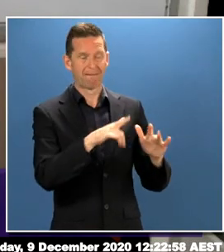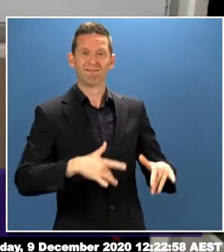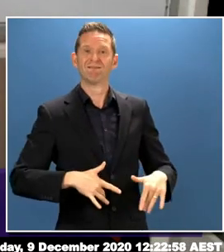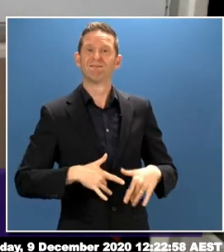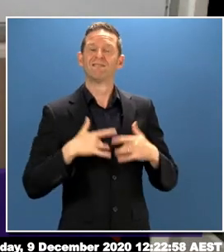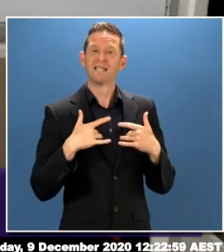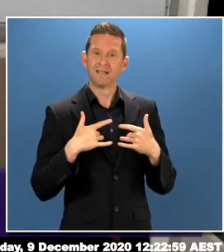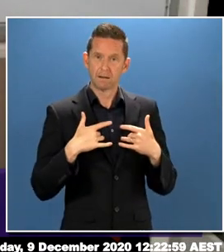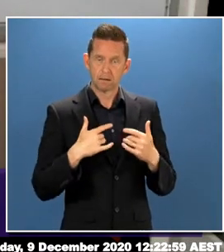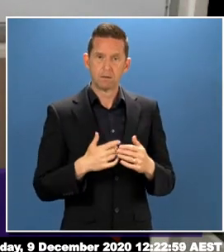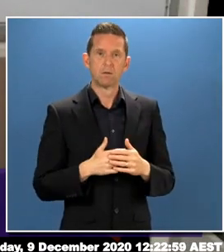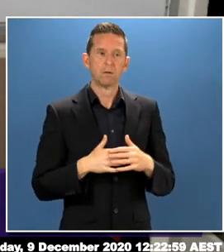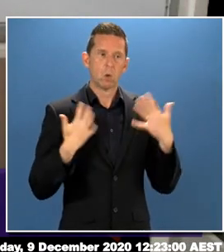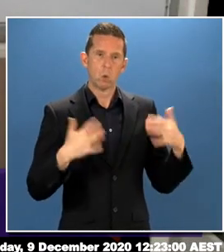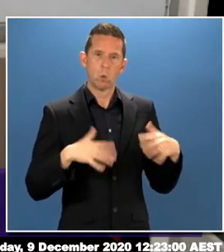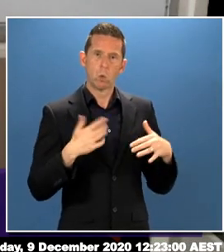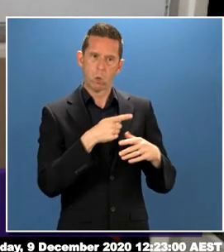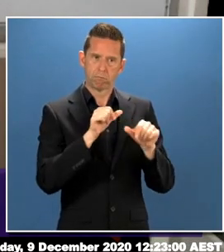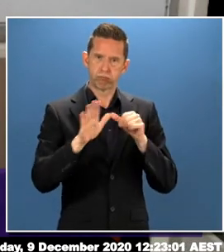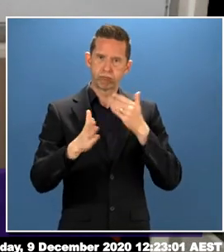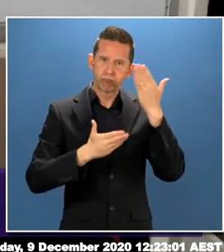and there's lots and lots of sentence construction in that.